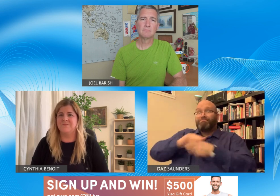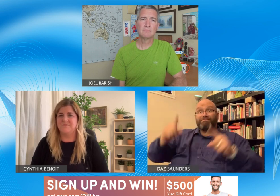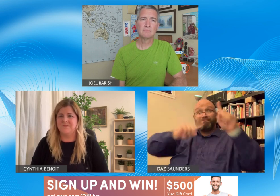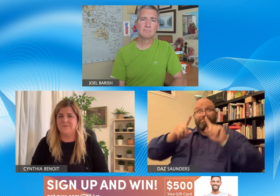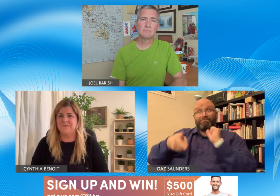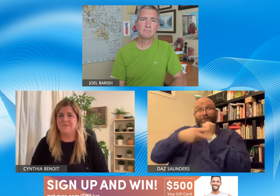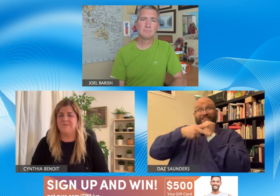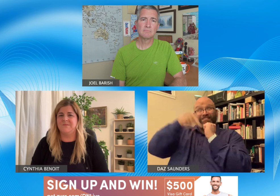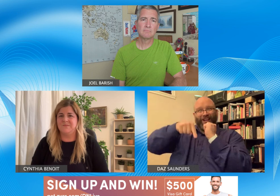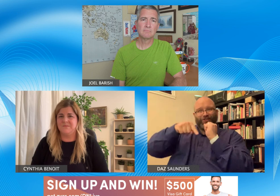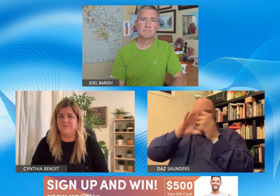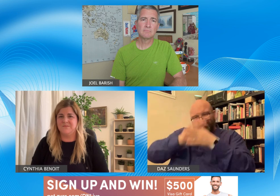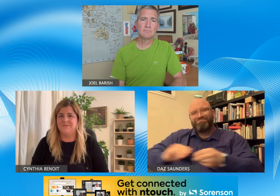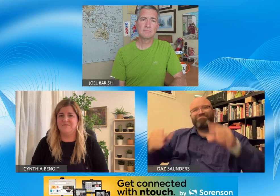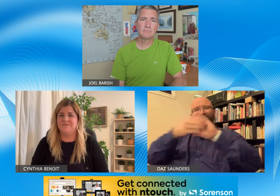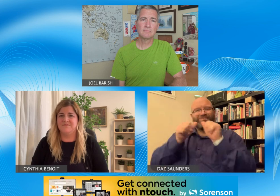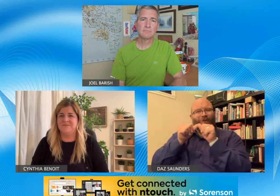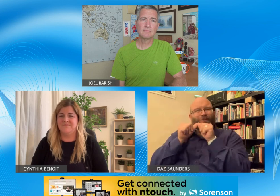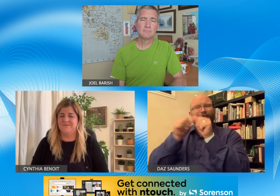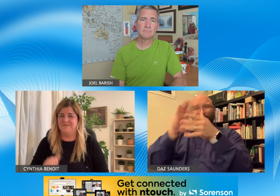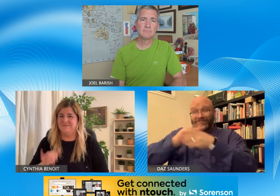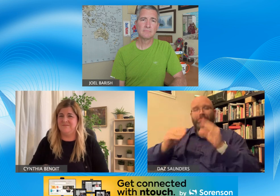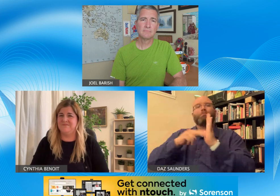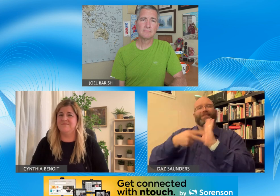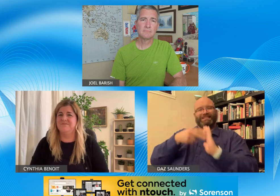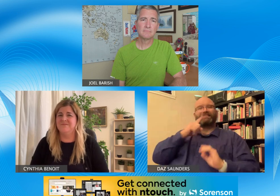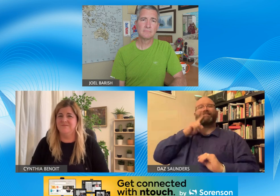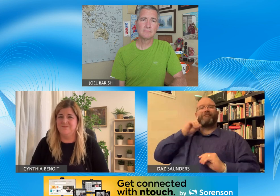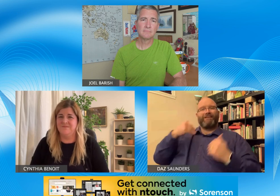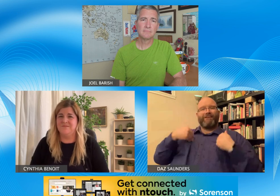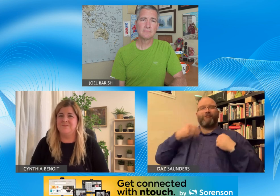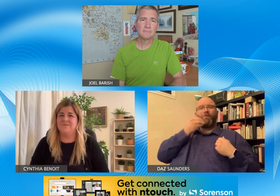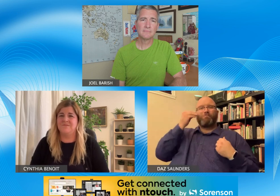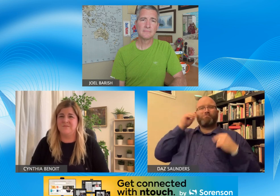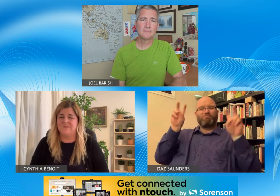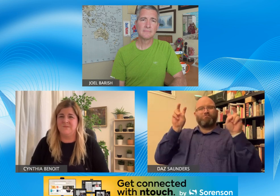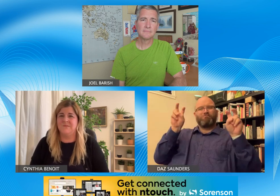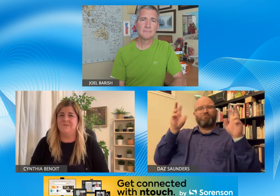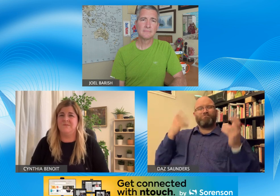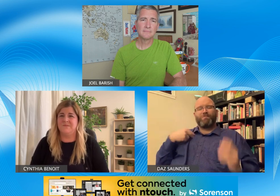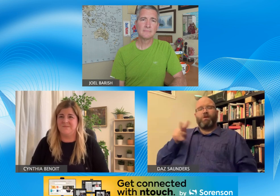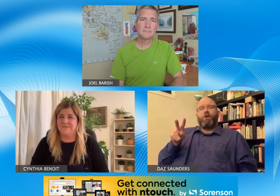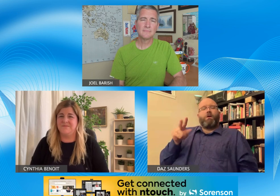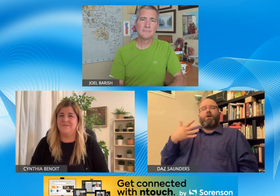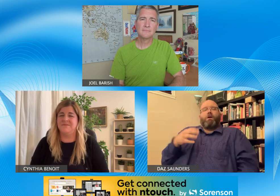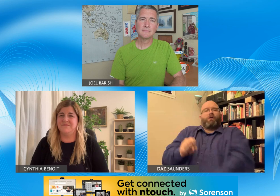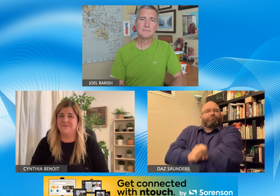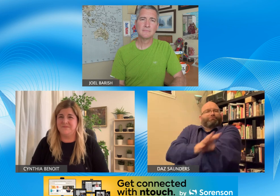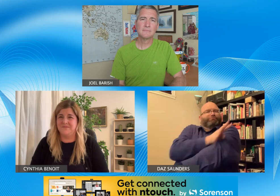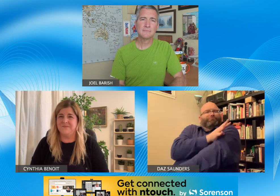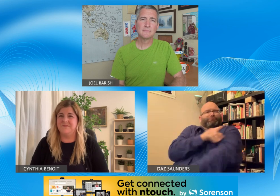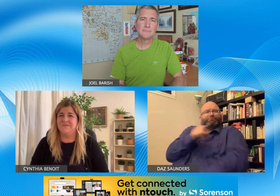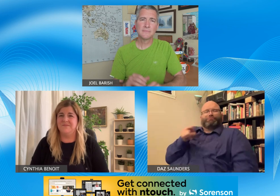As long as we preserve stories and traditions, we will always have a home. That realization still gives me goosebumps!